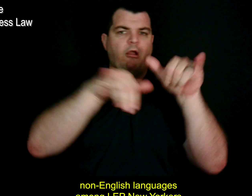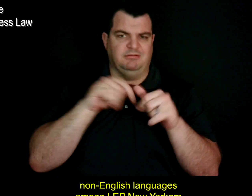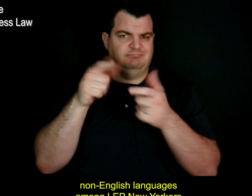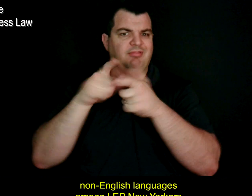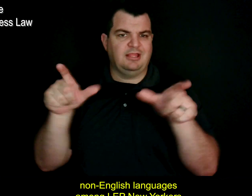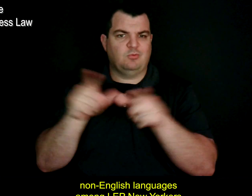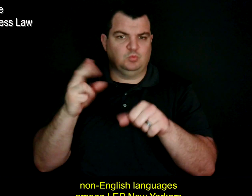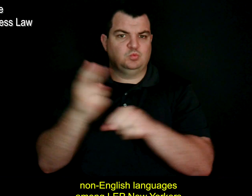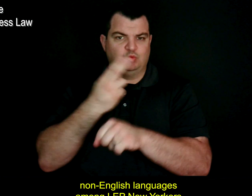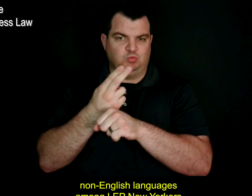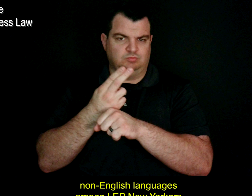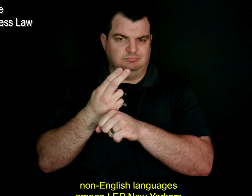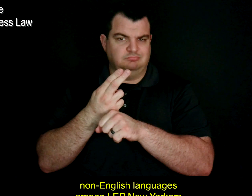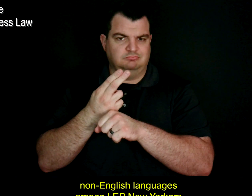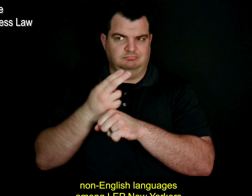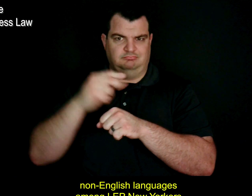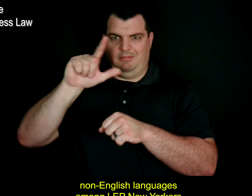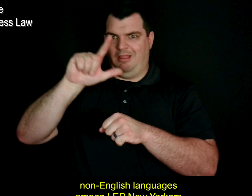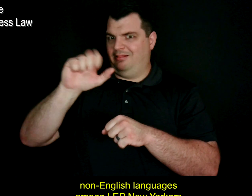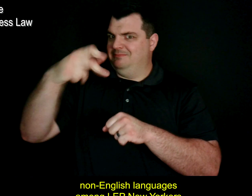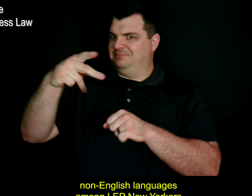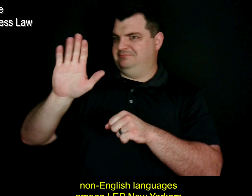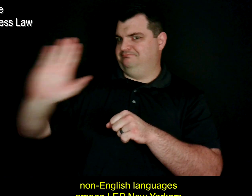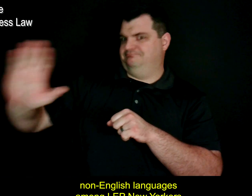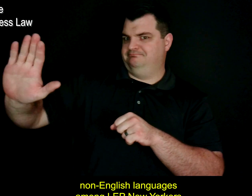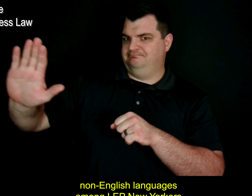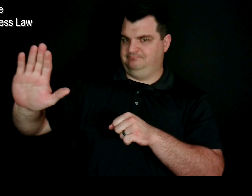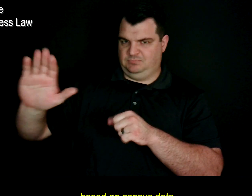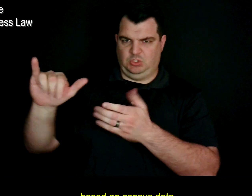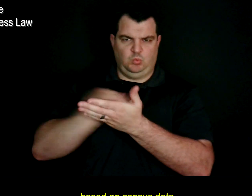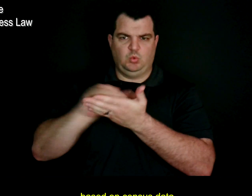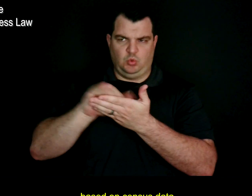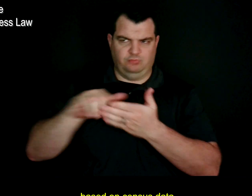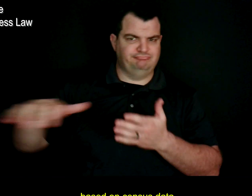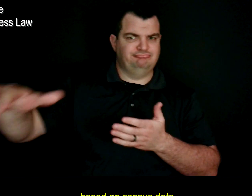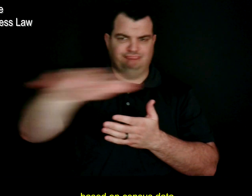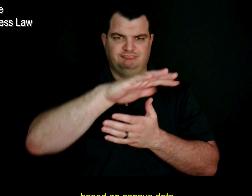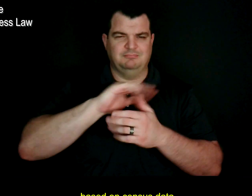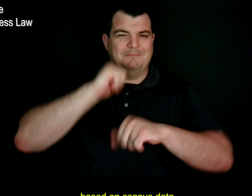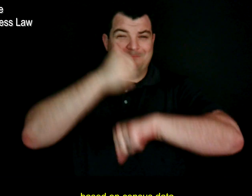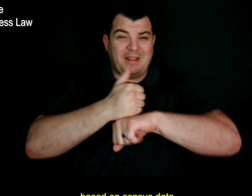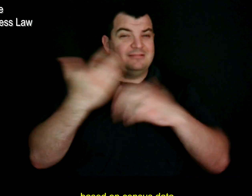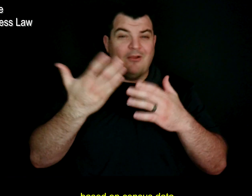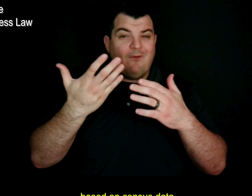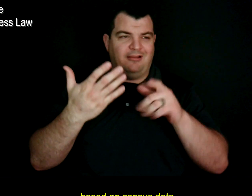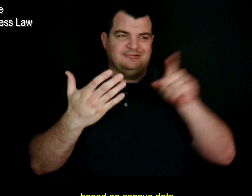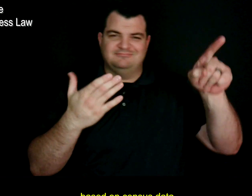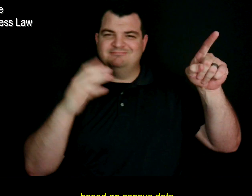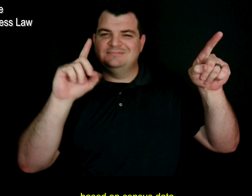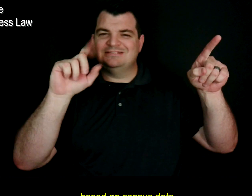non-English languages among LEP New Yorkers based on census data.